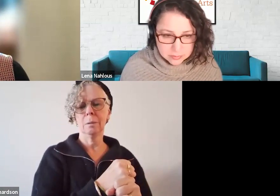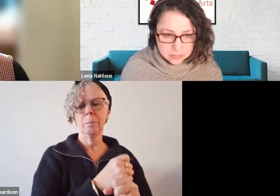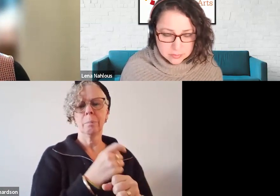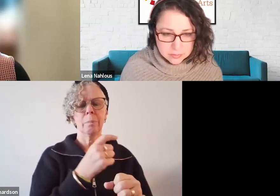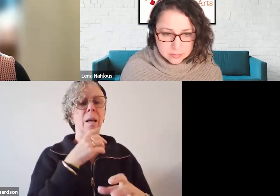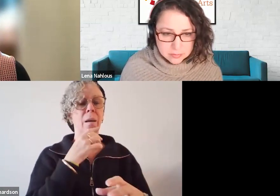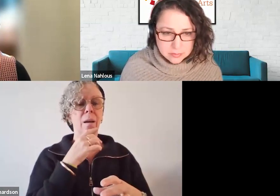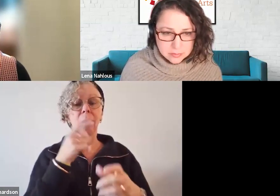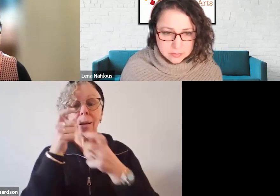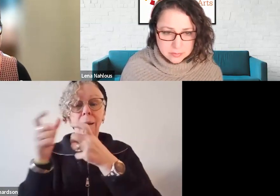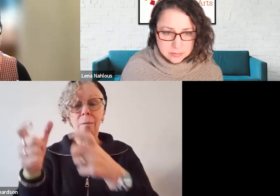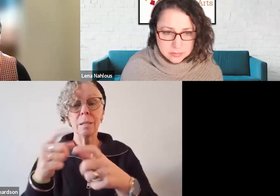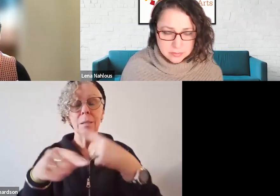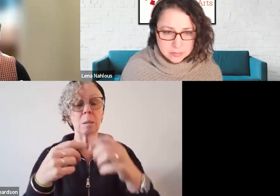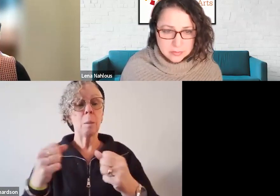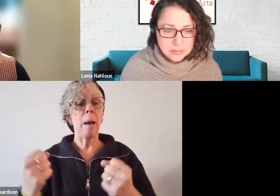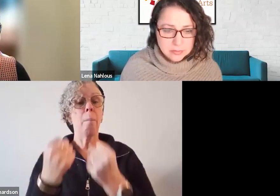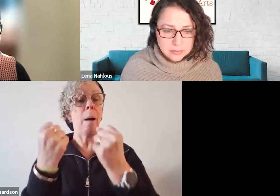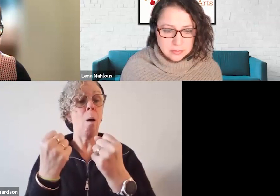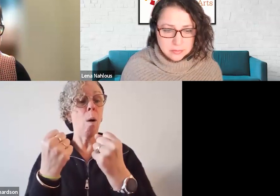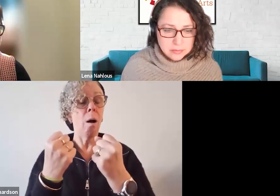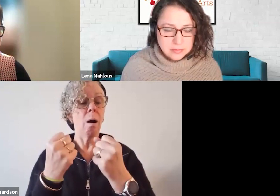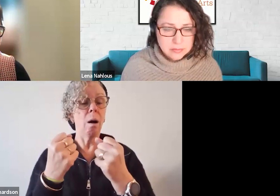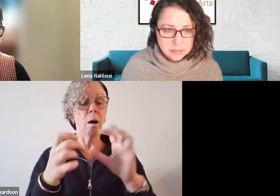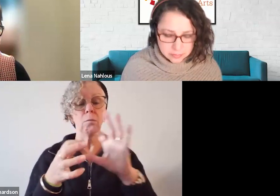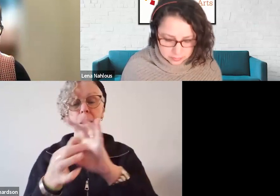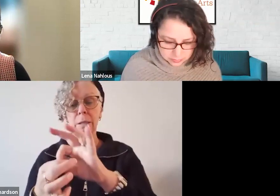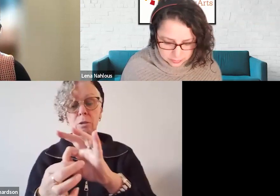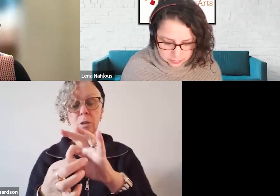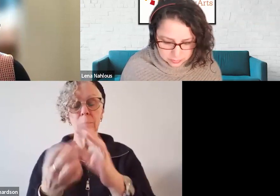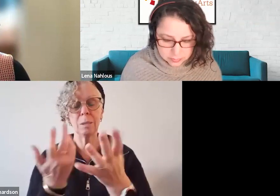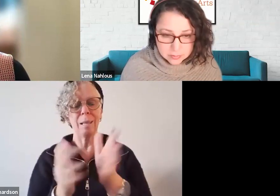relationships and processes of representation and accountability.